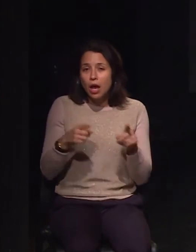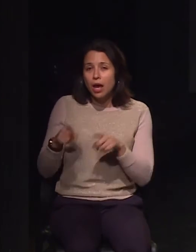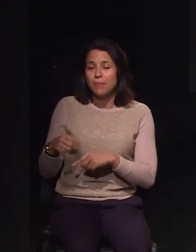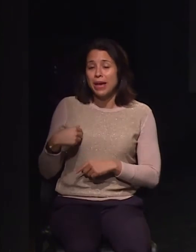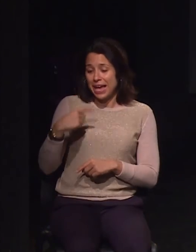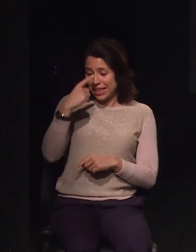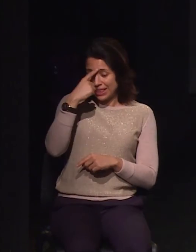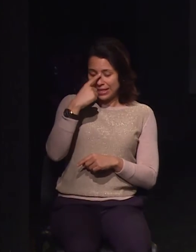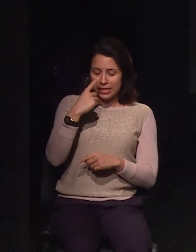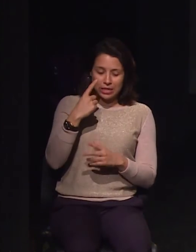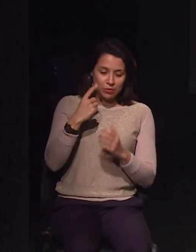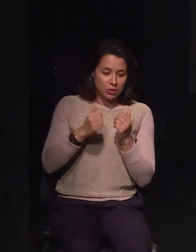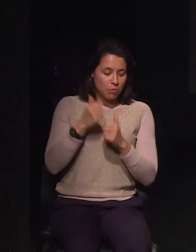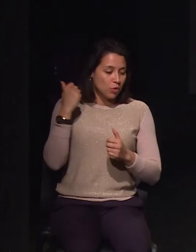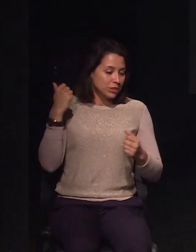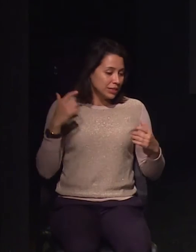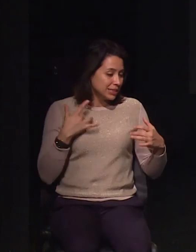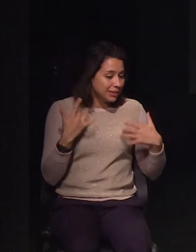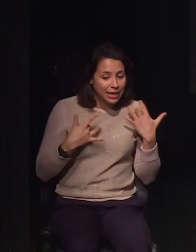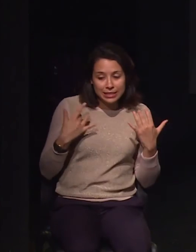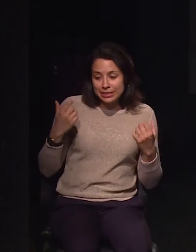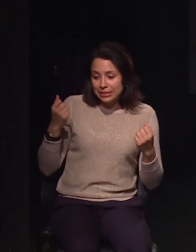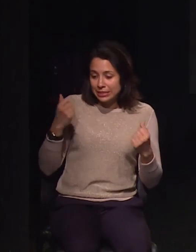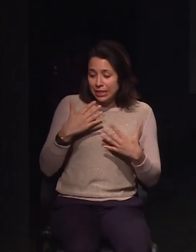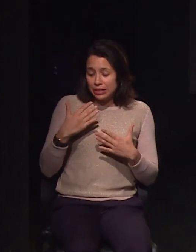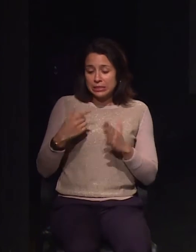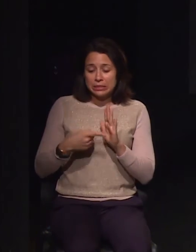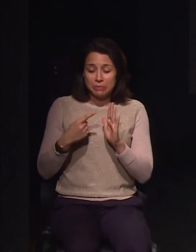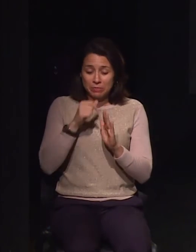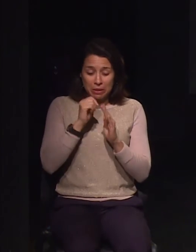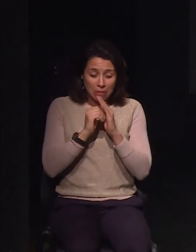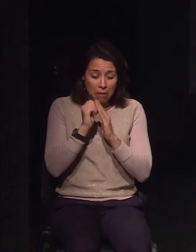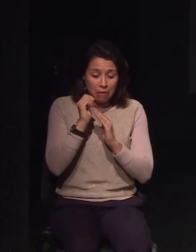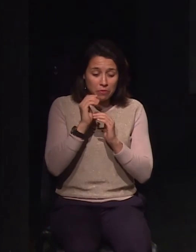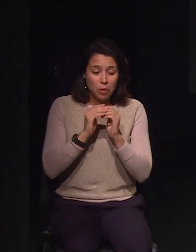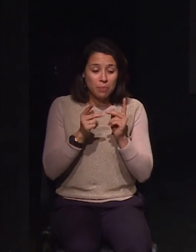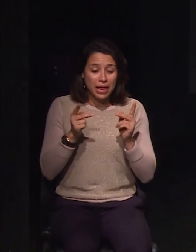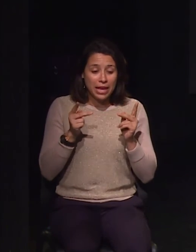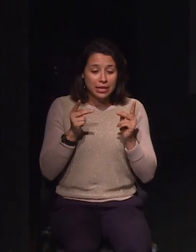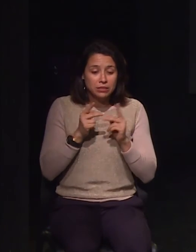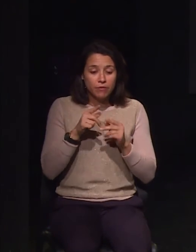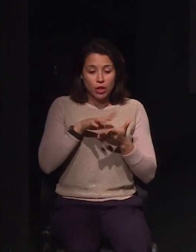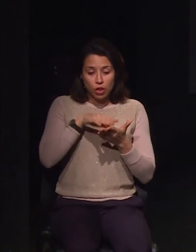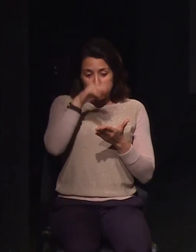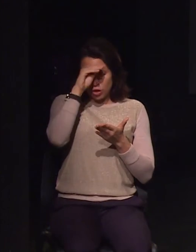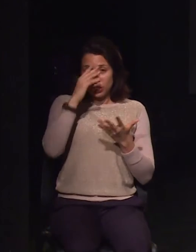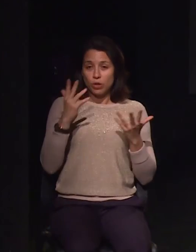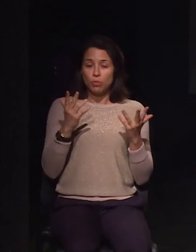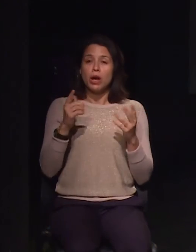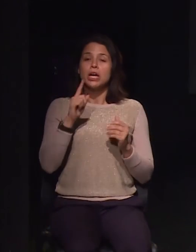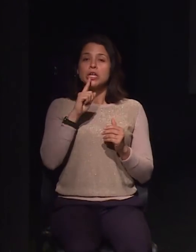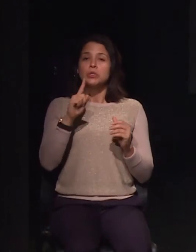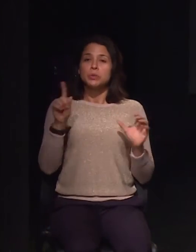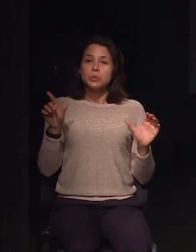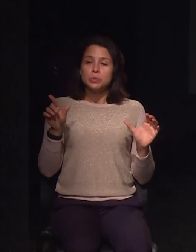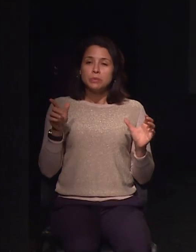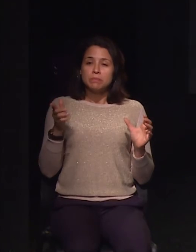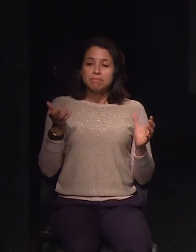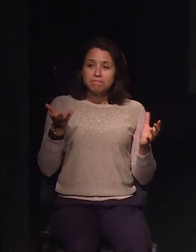sometimes uncomfortable space of that learning is inviting actively, soliciting and inviting